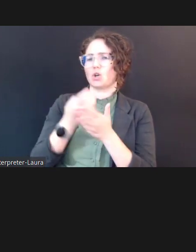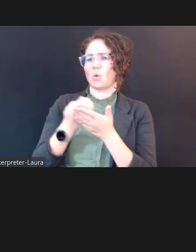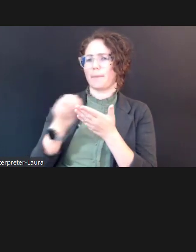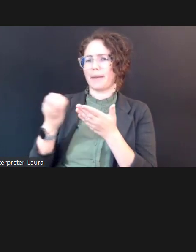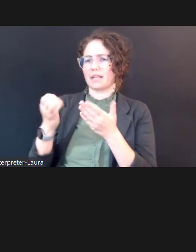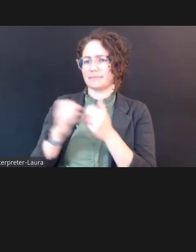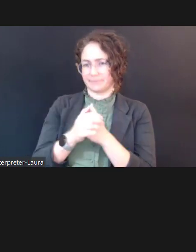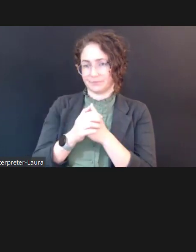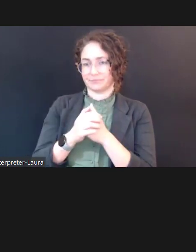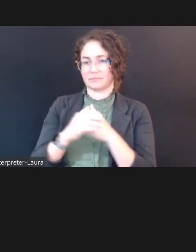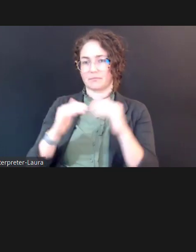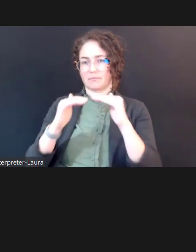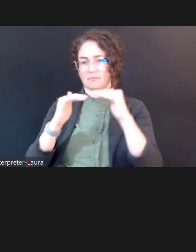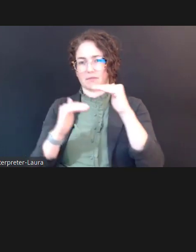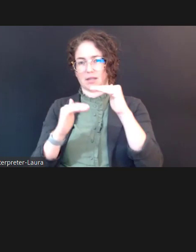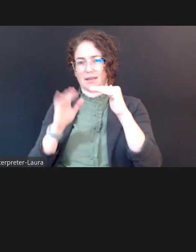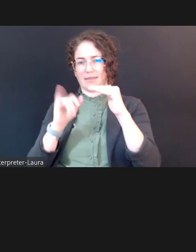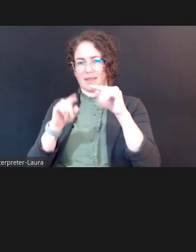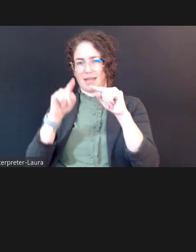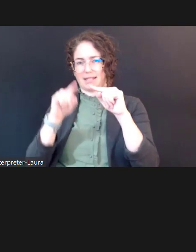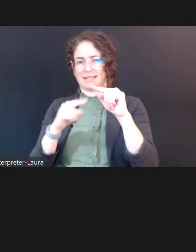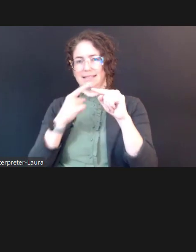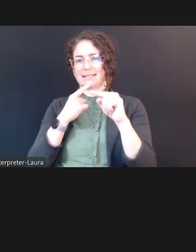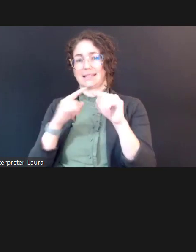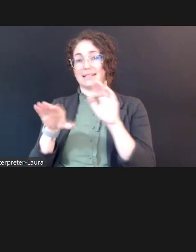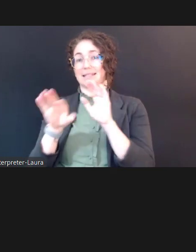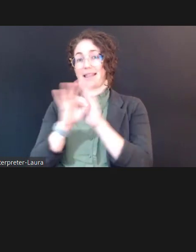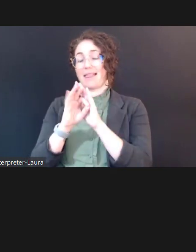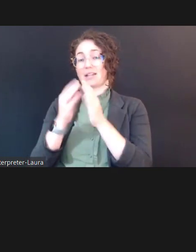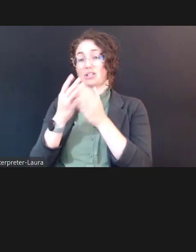Under the select screening equipment is also where you will